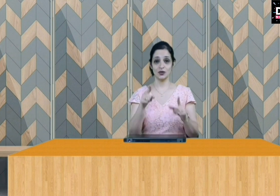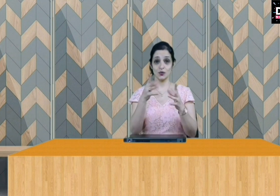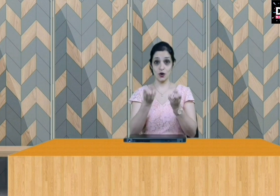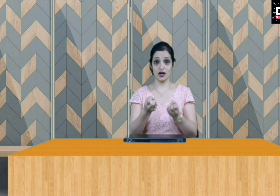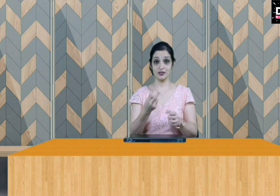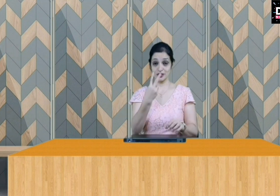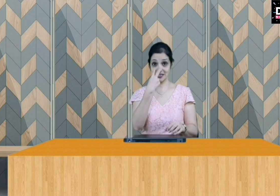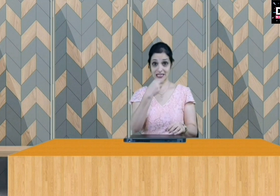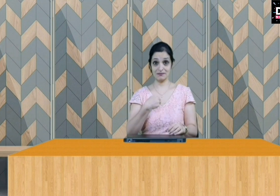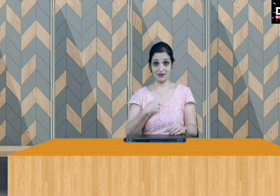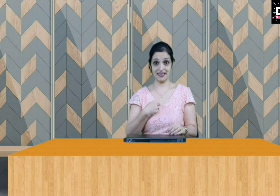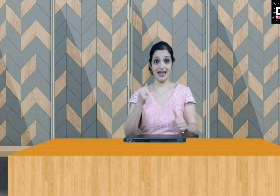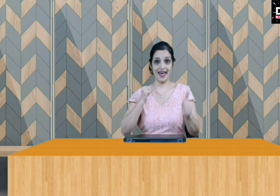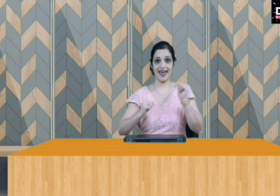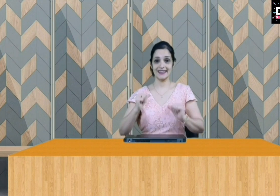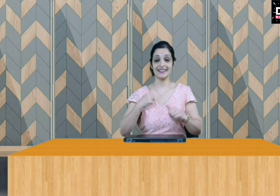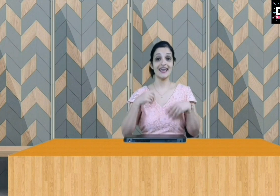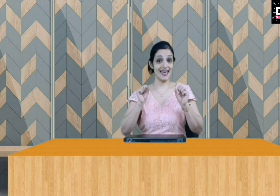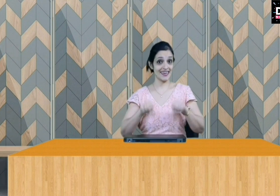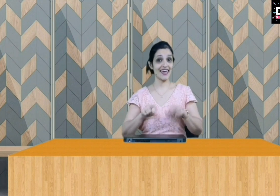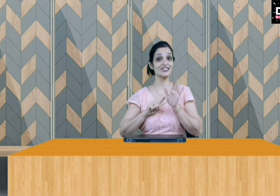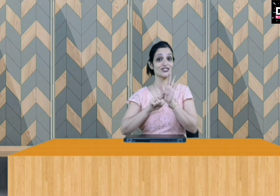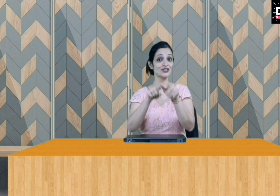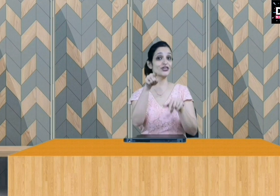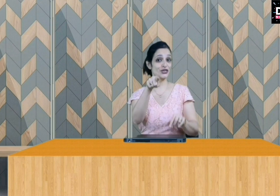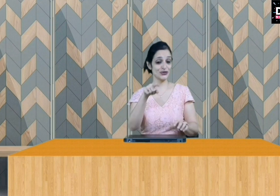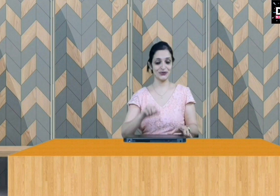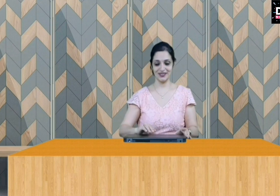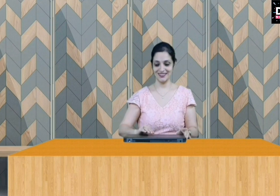If you want to see, I can show you